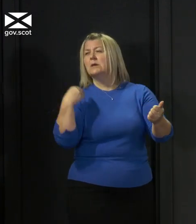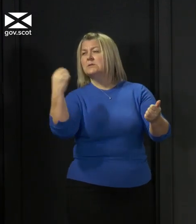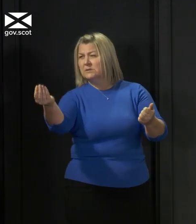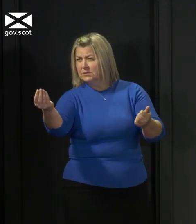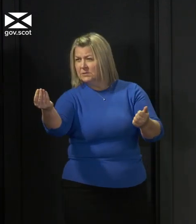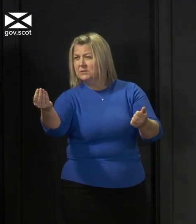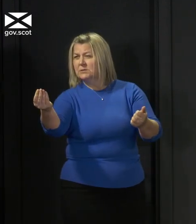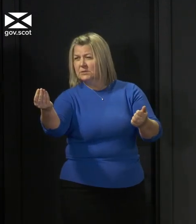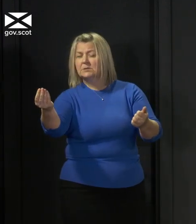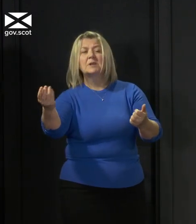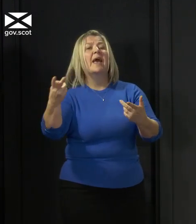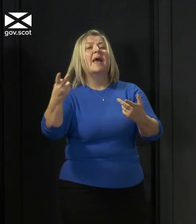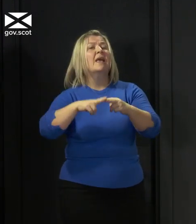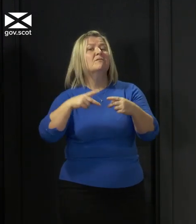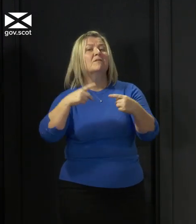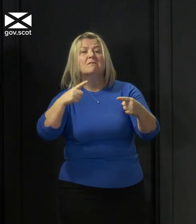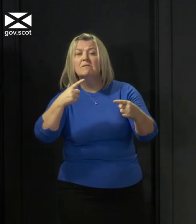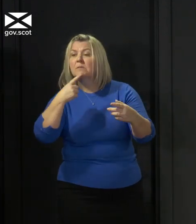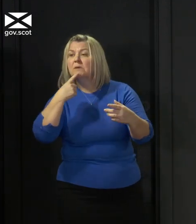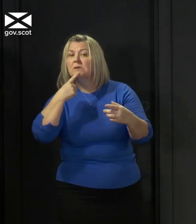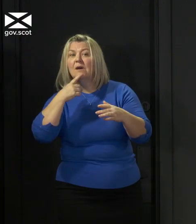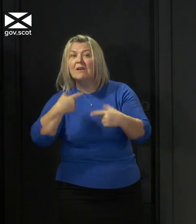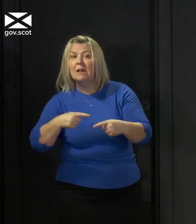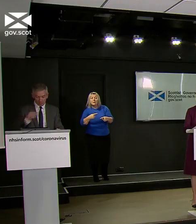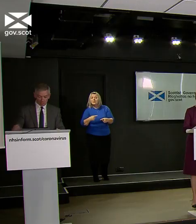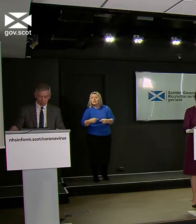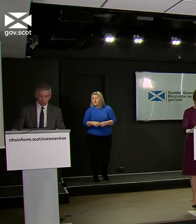can try to provide it later but Gregor do you want to - some of the data that you spoke